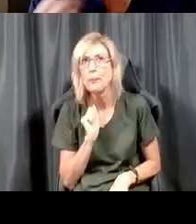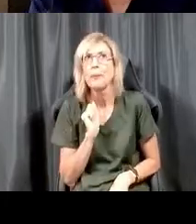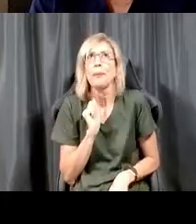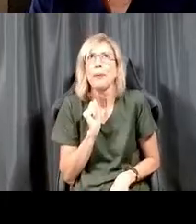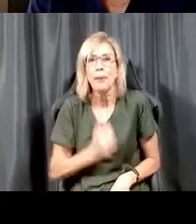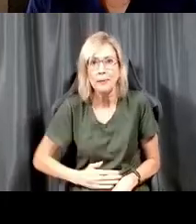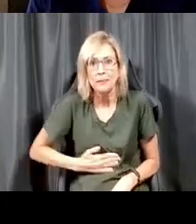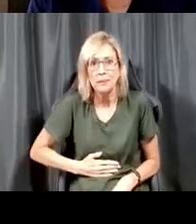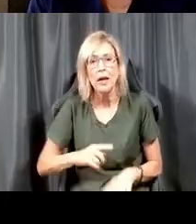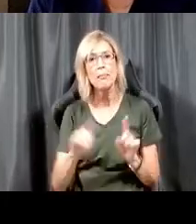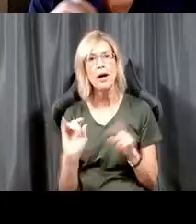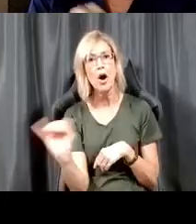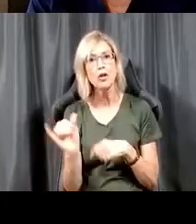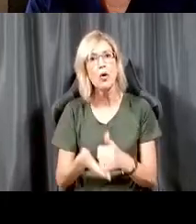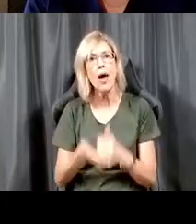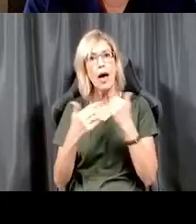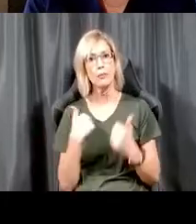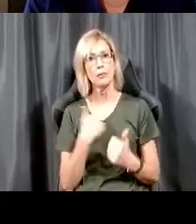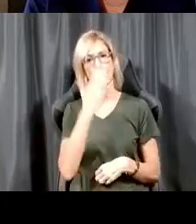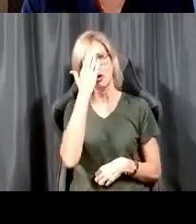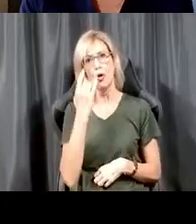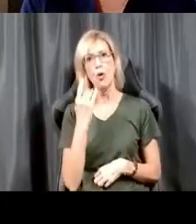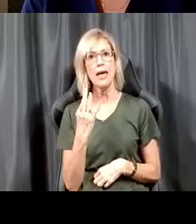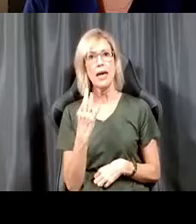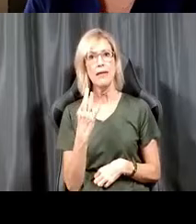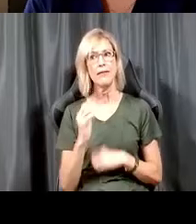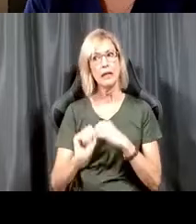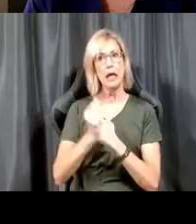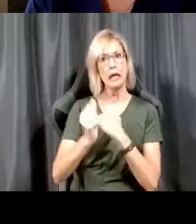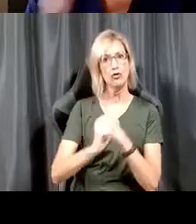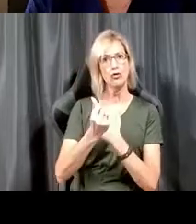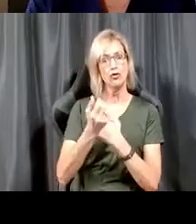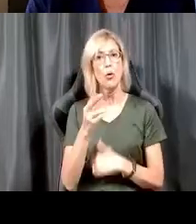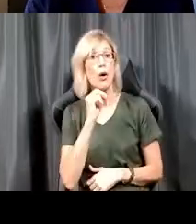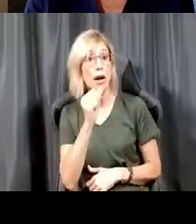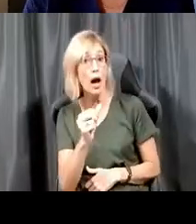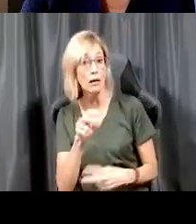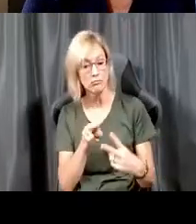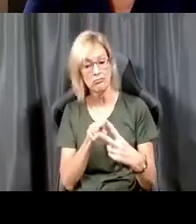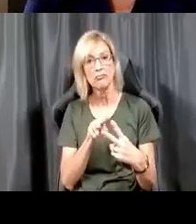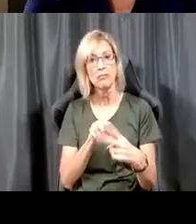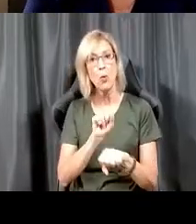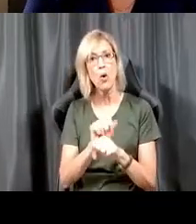also, because it helps us to know if things are dangerous or not. Those two senses work together to let us know